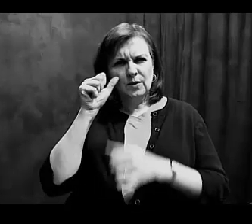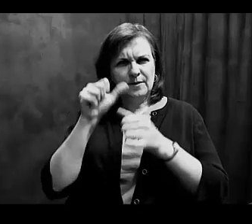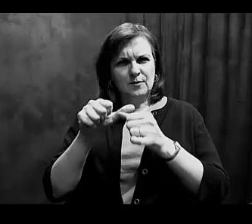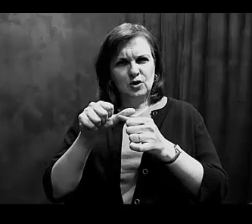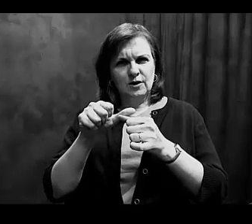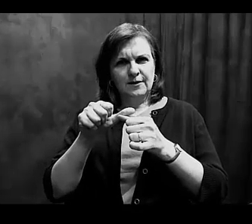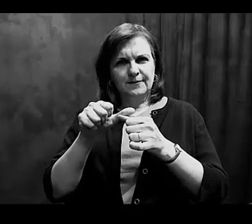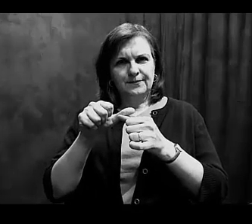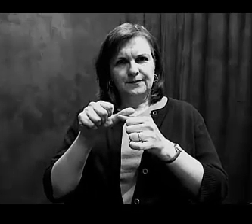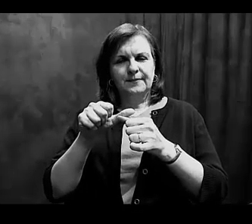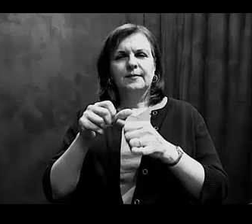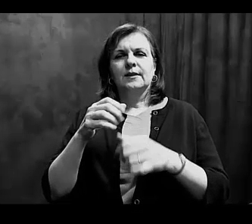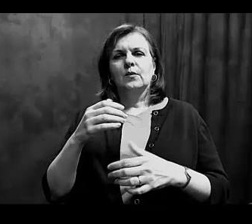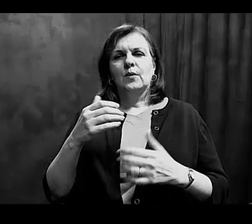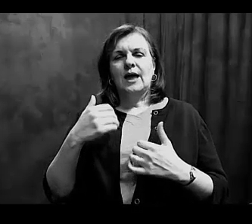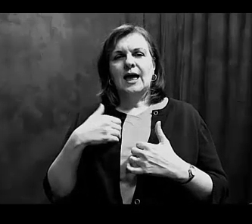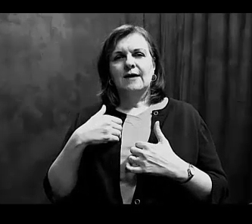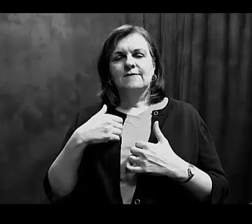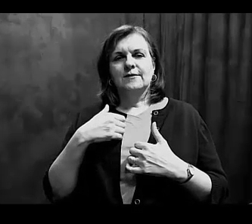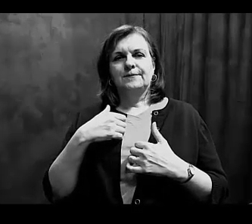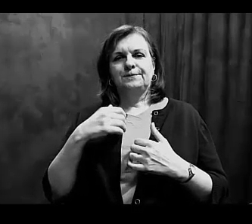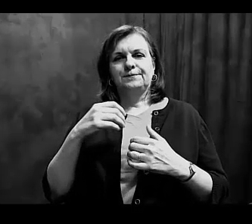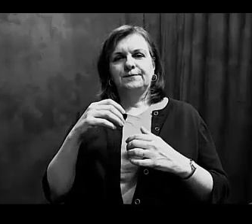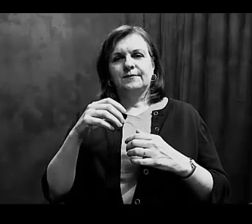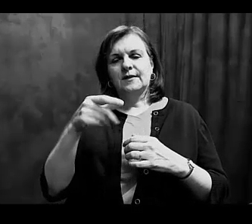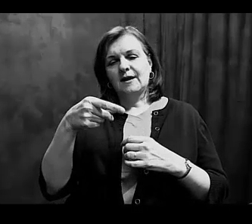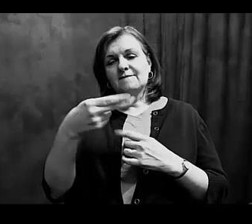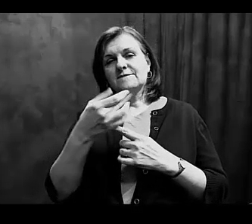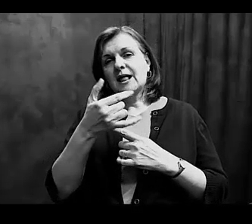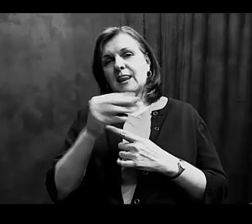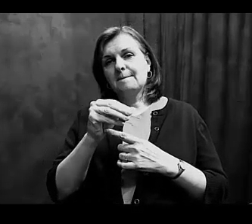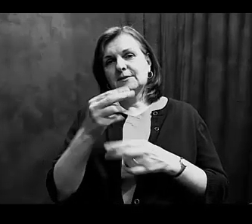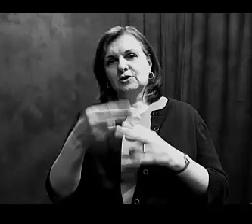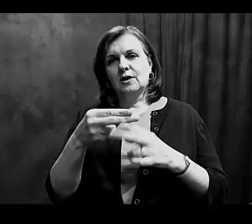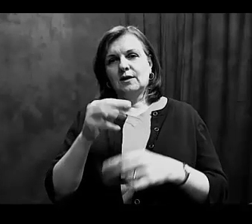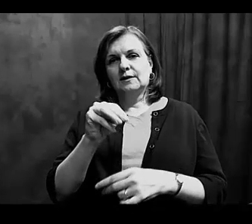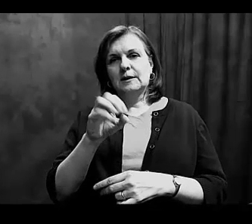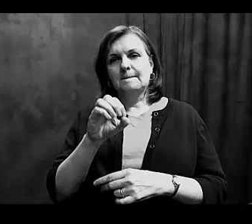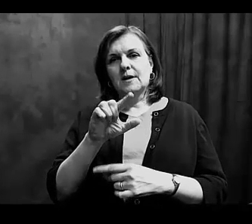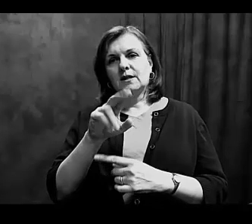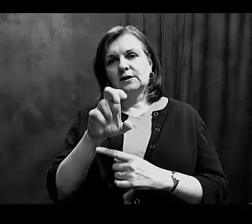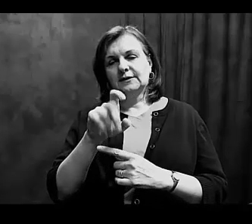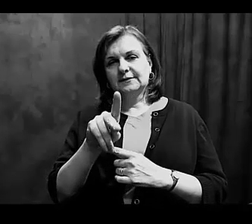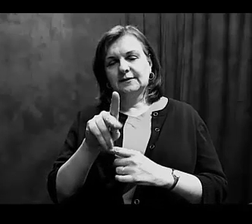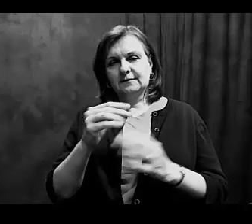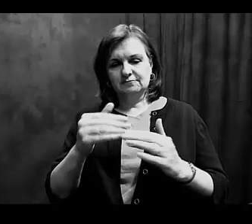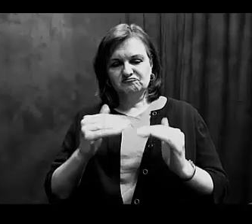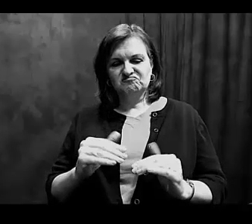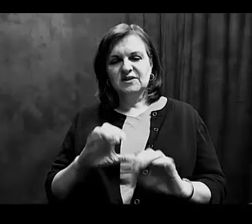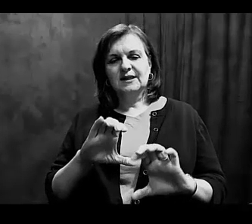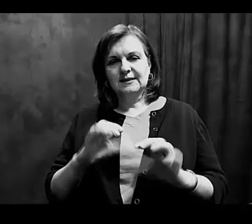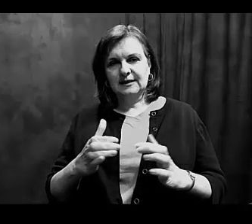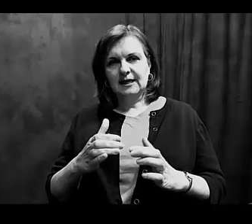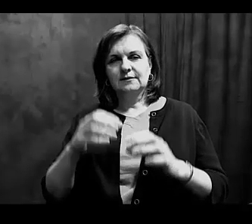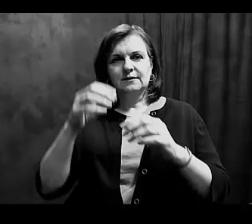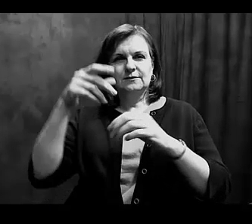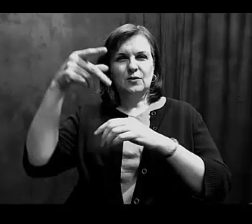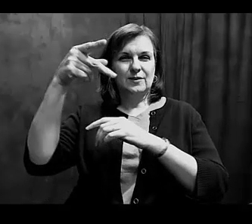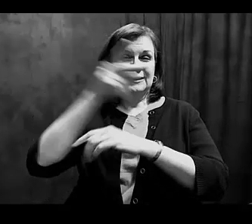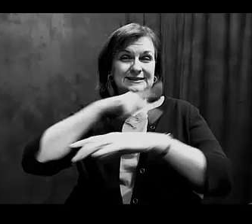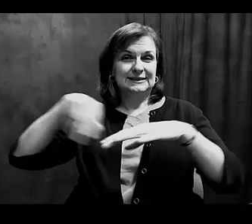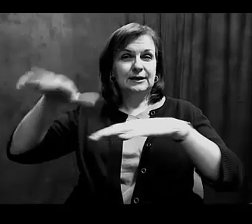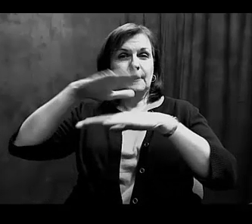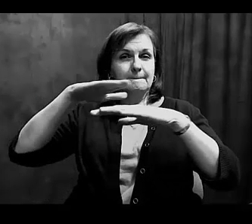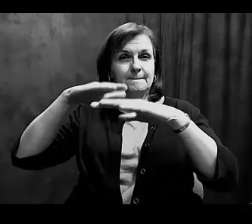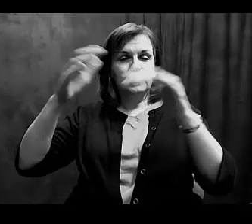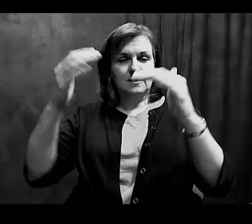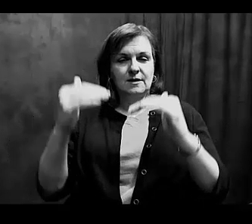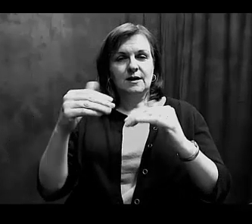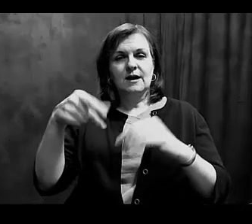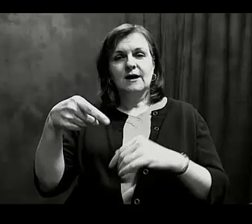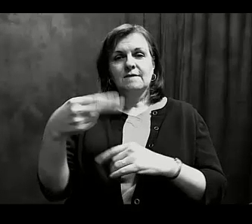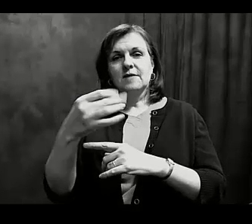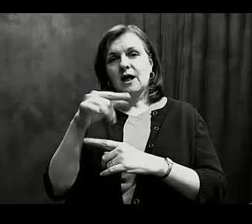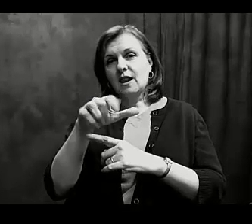Phylum Mollusk and class would come right under Phyla so it's Kingdom, Phyla, Class